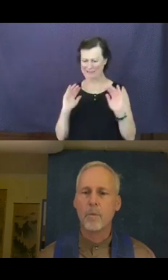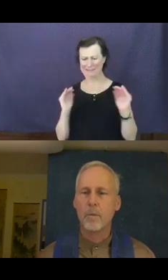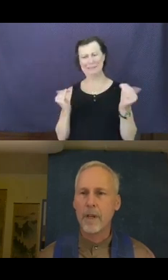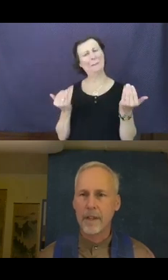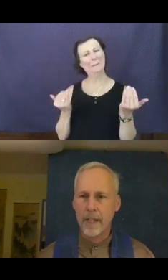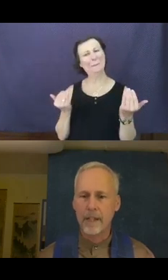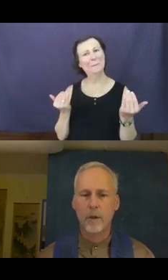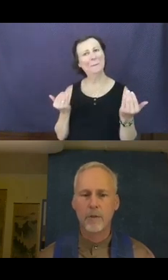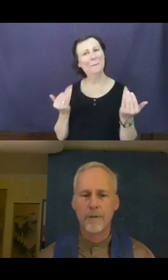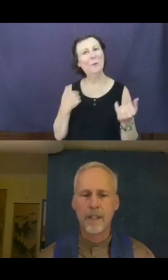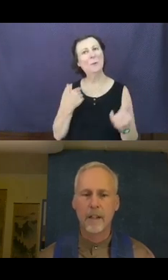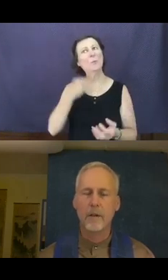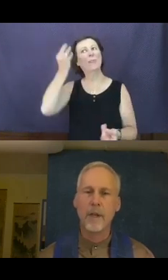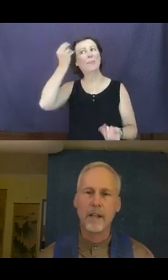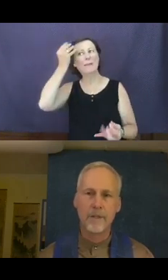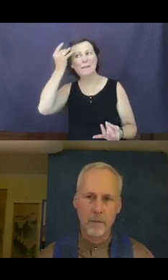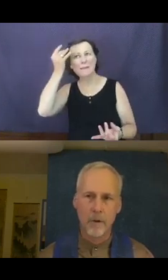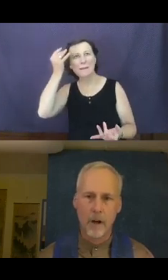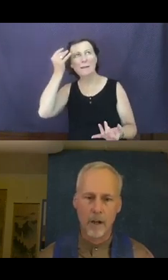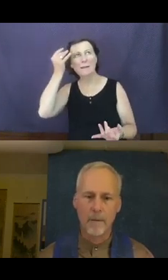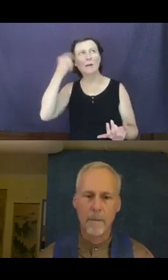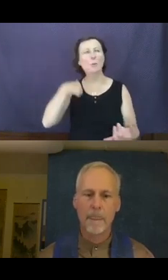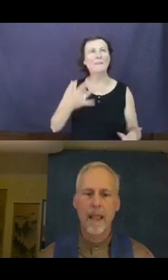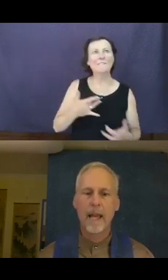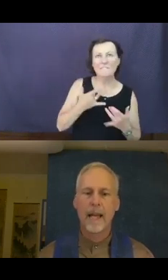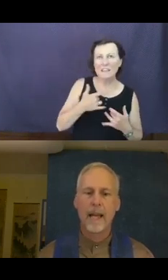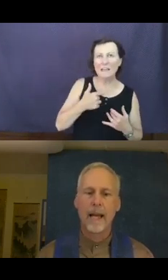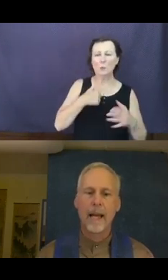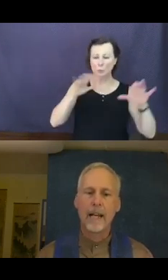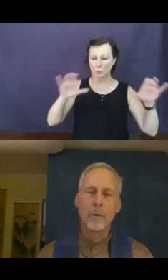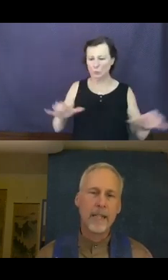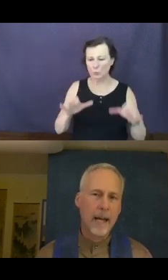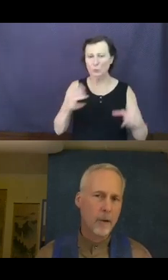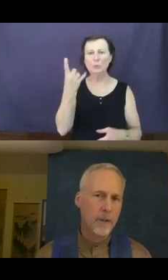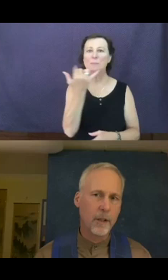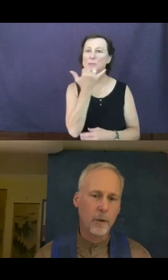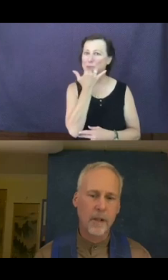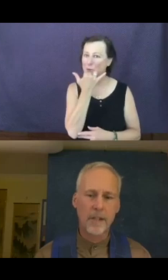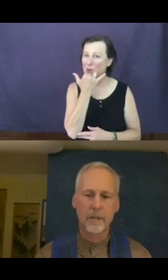We think or feel we have done wrong, and we not only hold ourselves